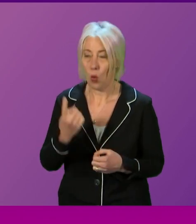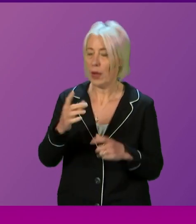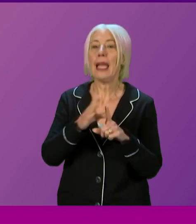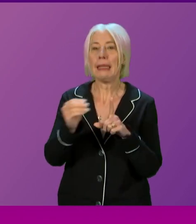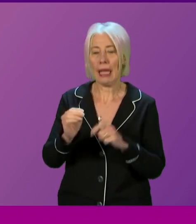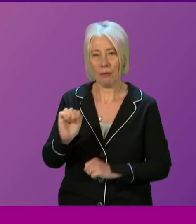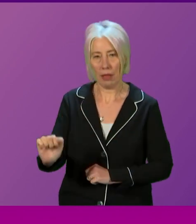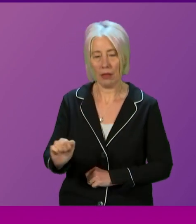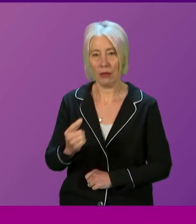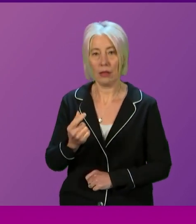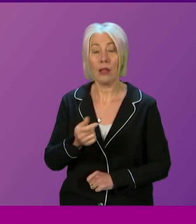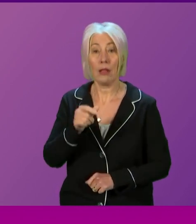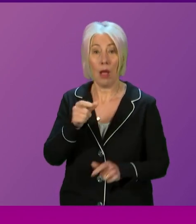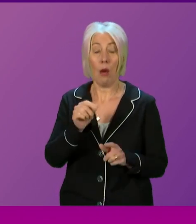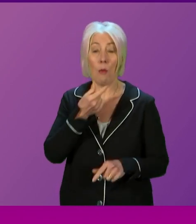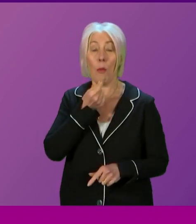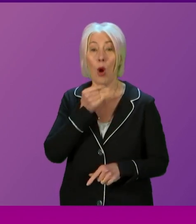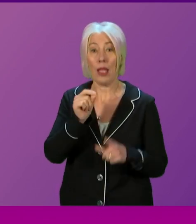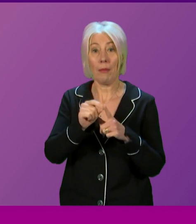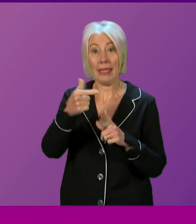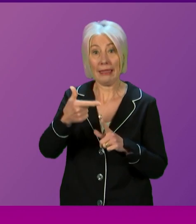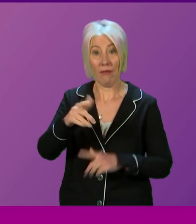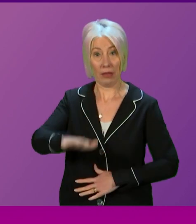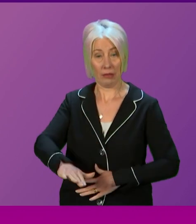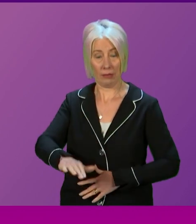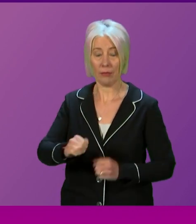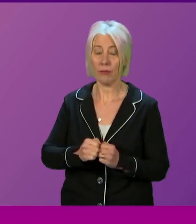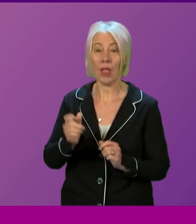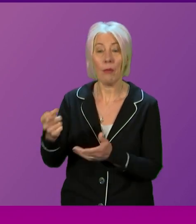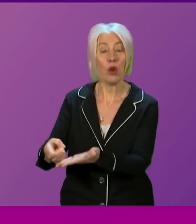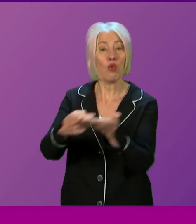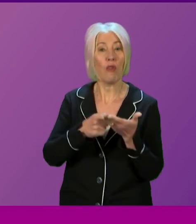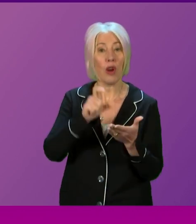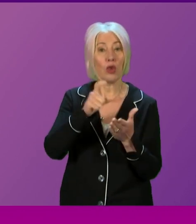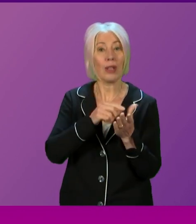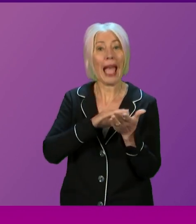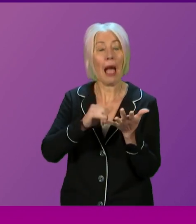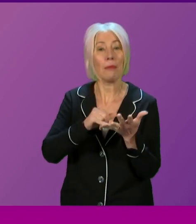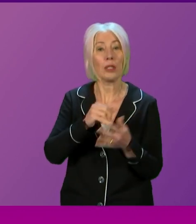Charlie is a primary 7 pupil. He was referred to CAMHS in January 2020.